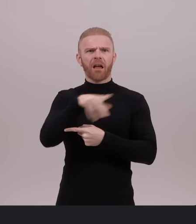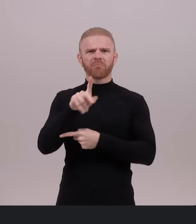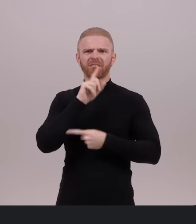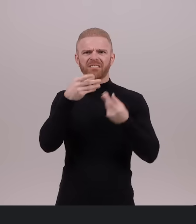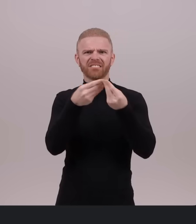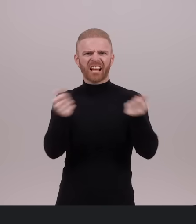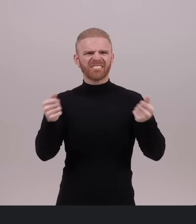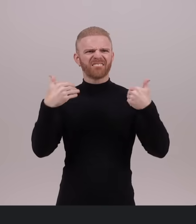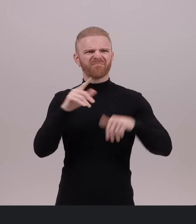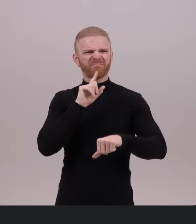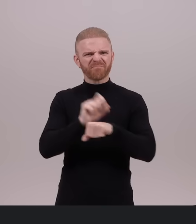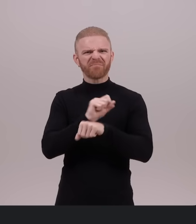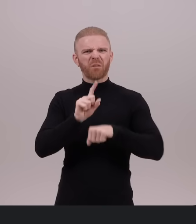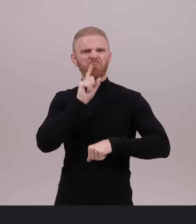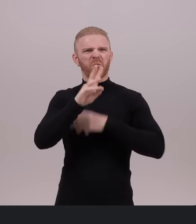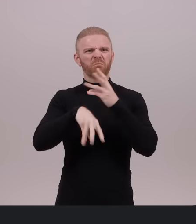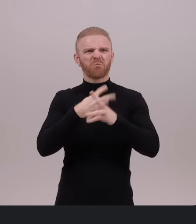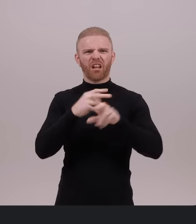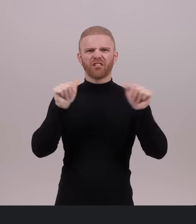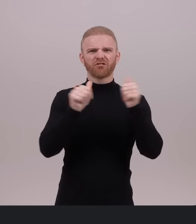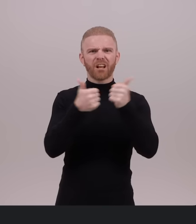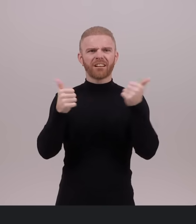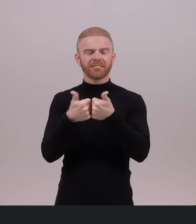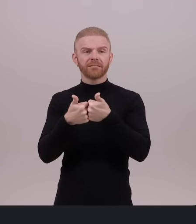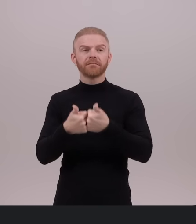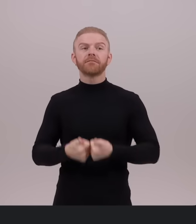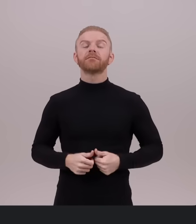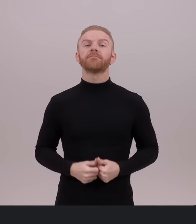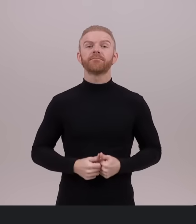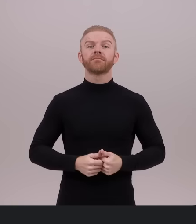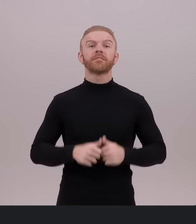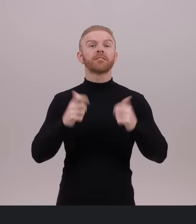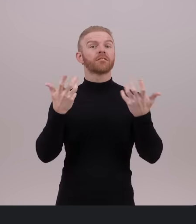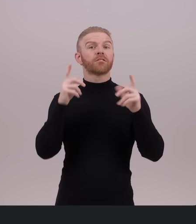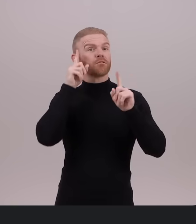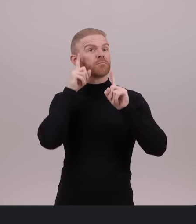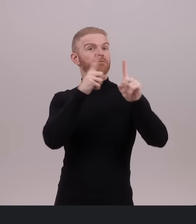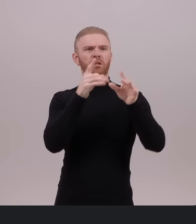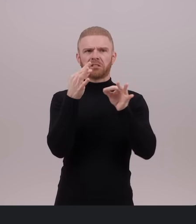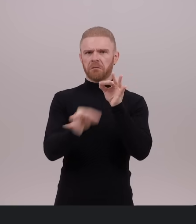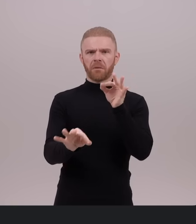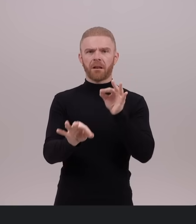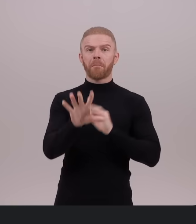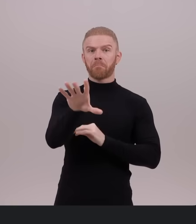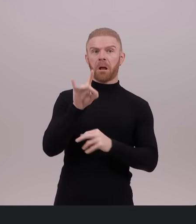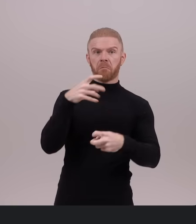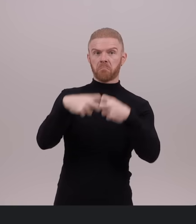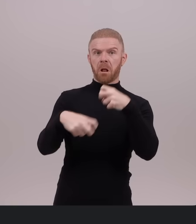actual real-world challenges. The premise is simple: Pick a problem worth solving,